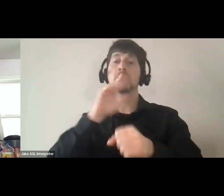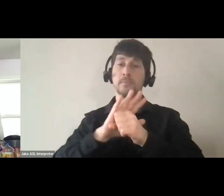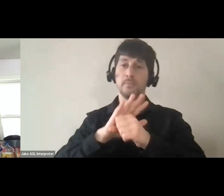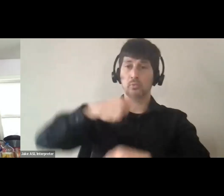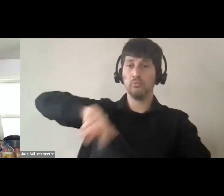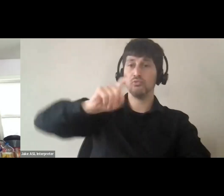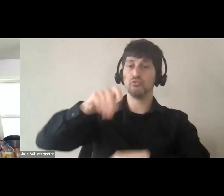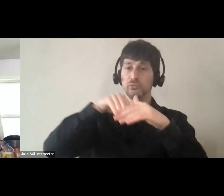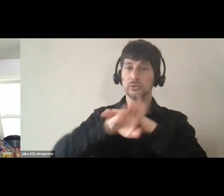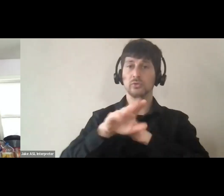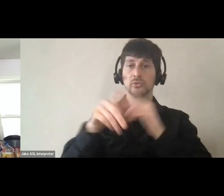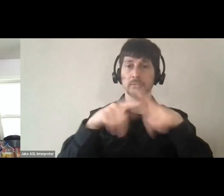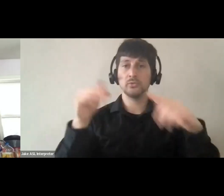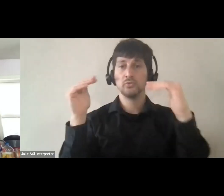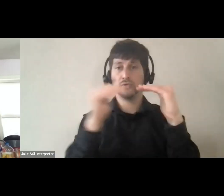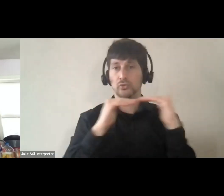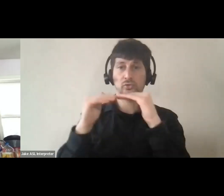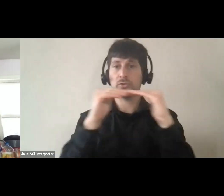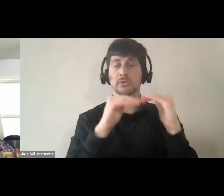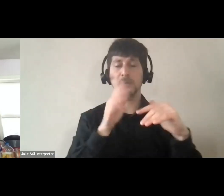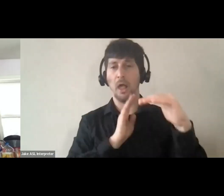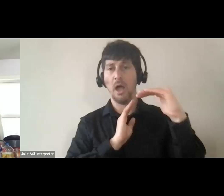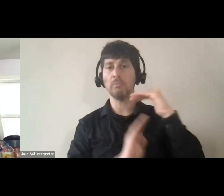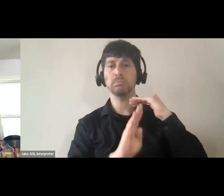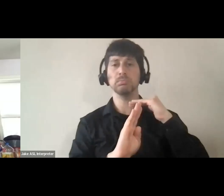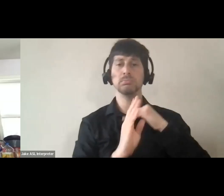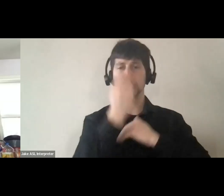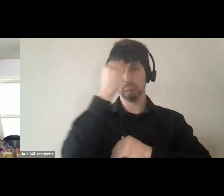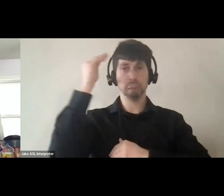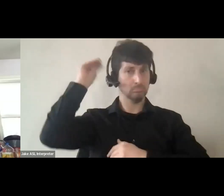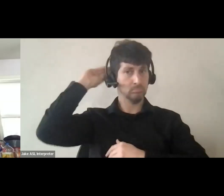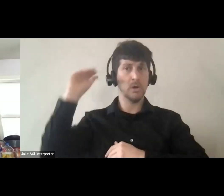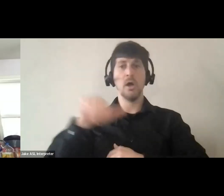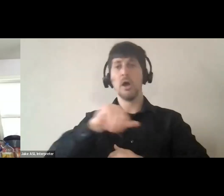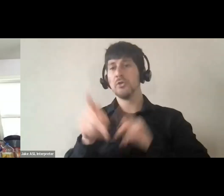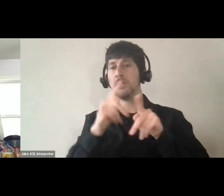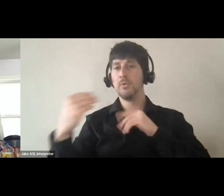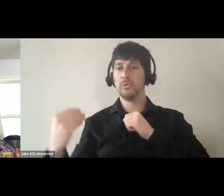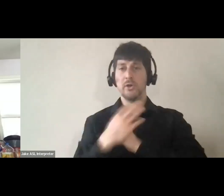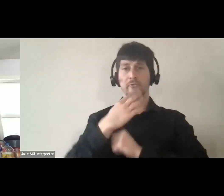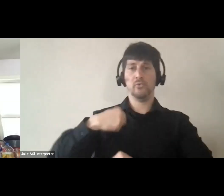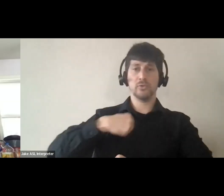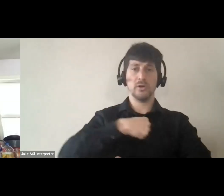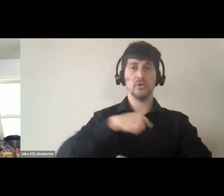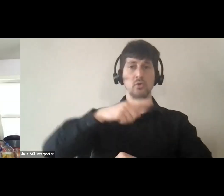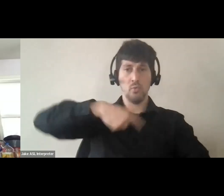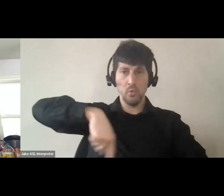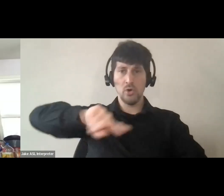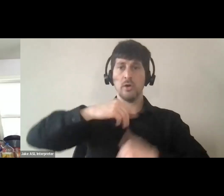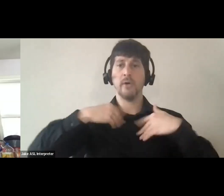Language justice centers multi lingual access and these centers a supremacy of smoken English.